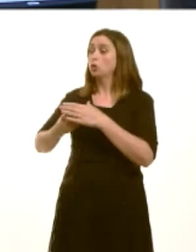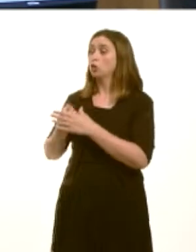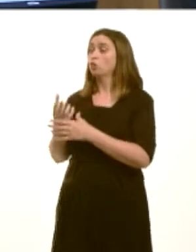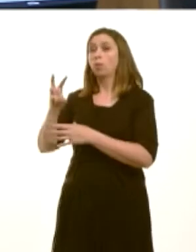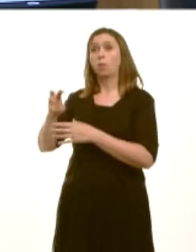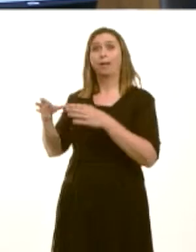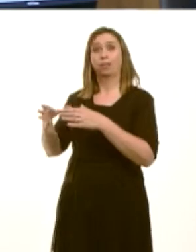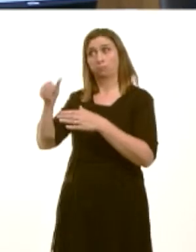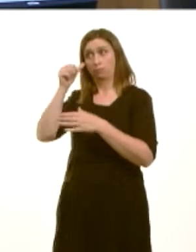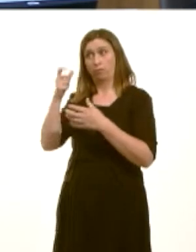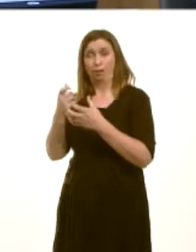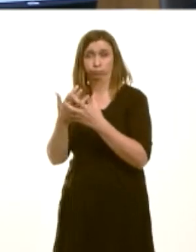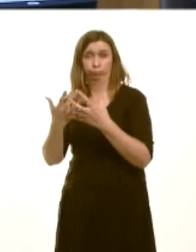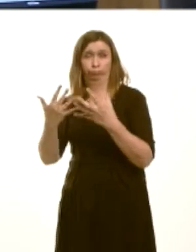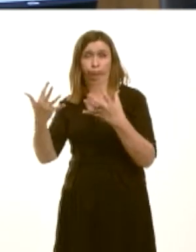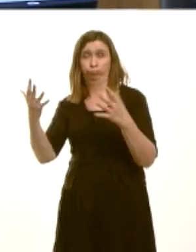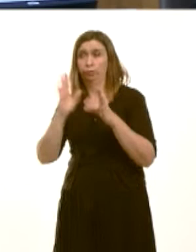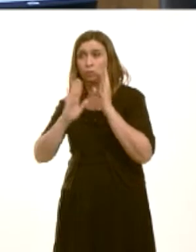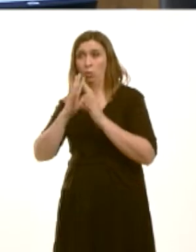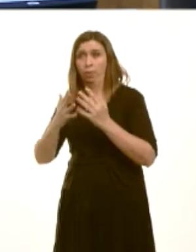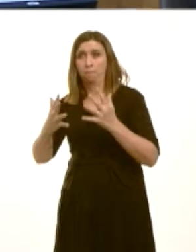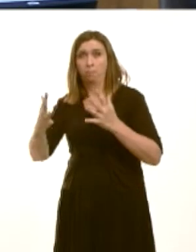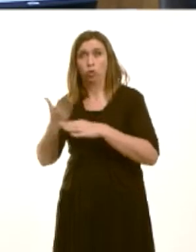being offered an opportunity they wouldnít otherwise have had, and its successor scheme